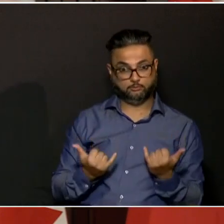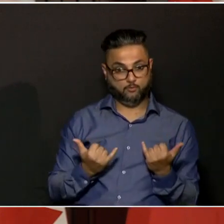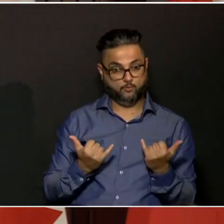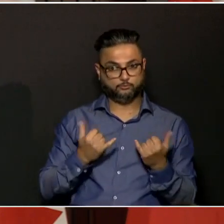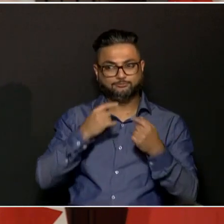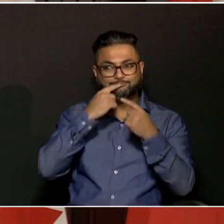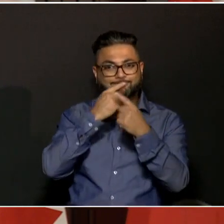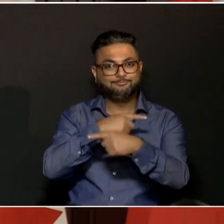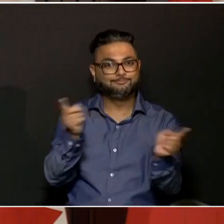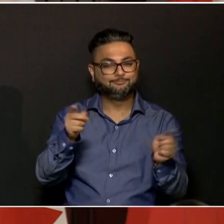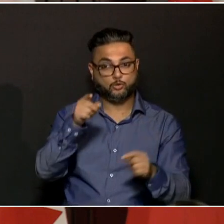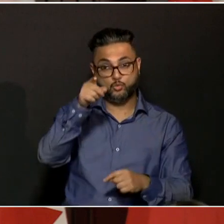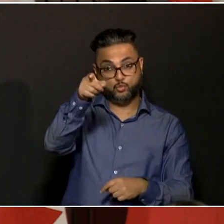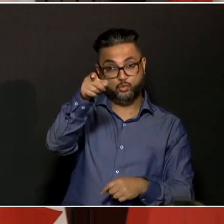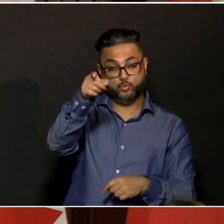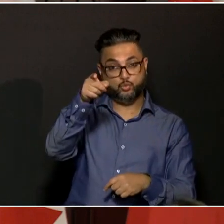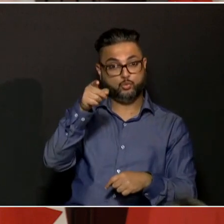Back to the issue of the announcement today,